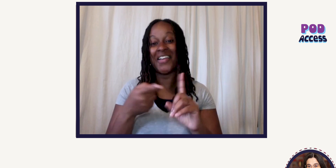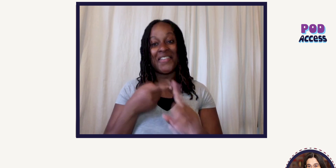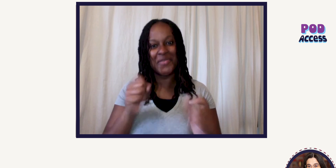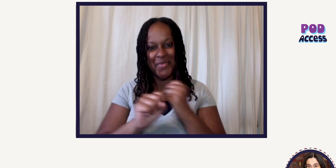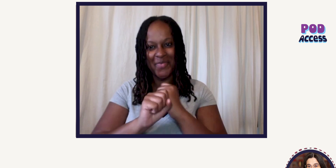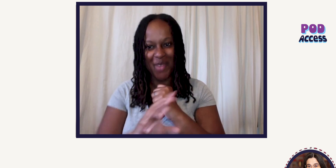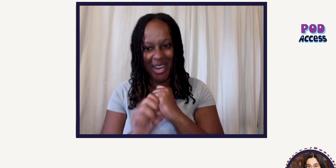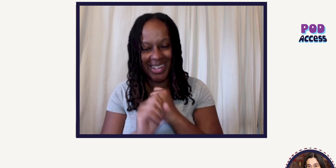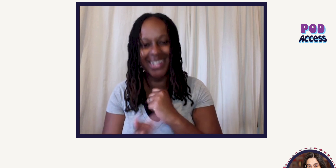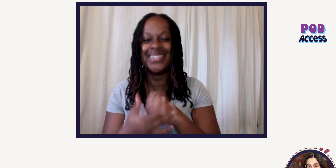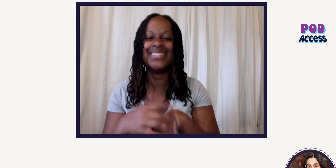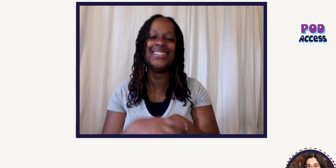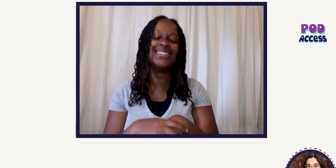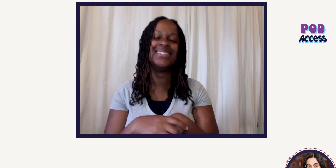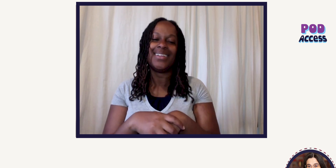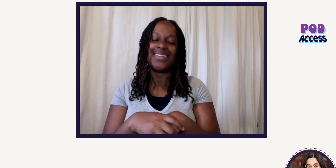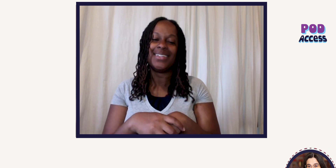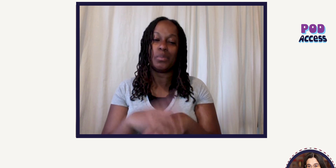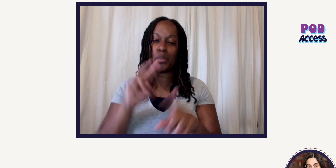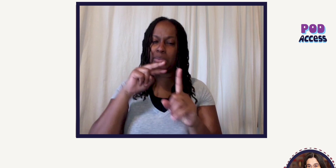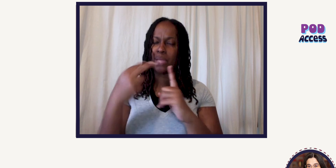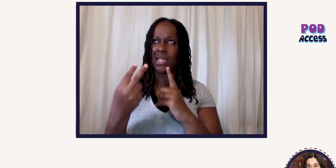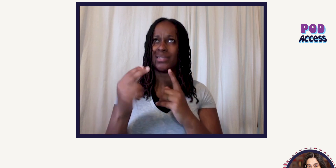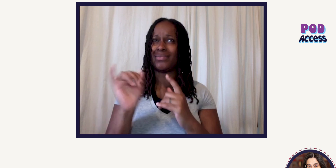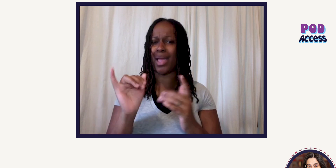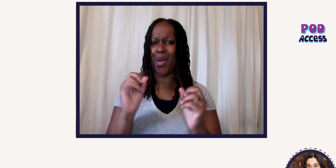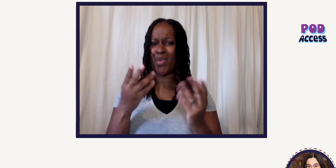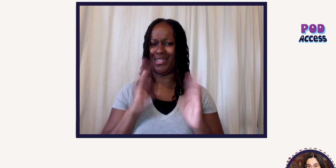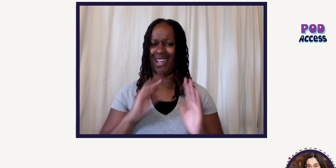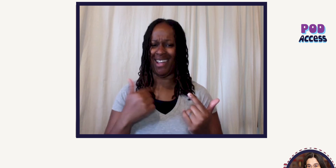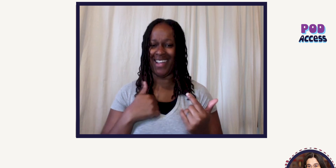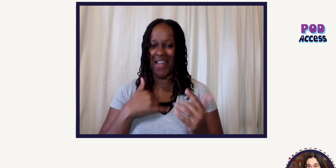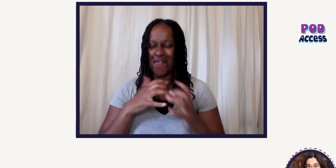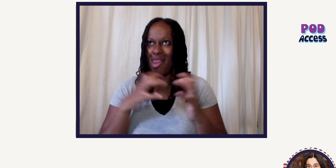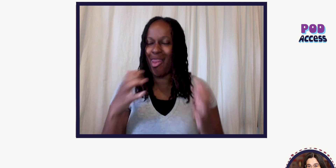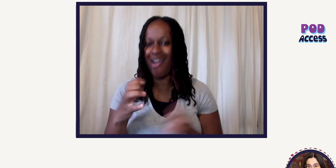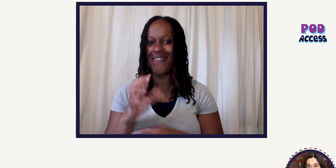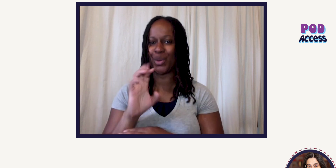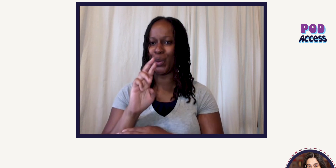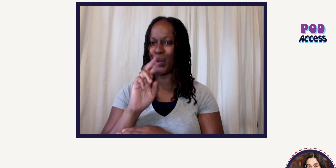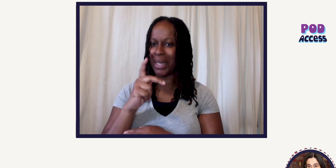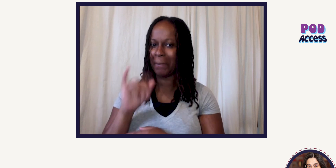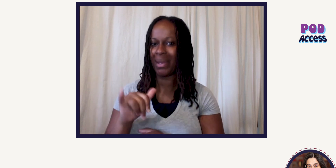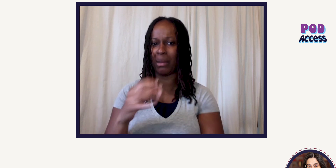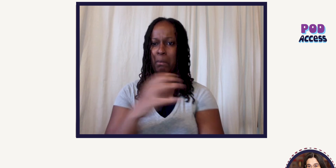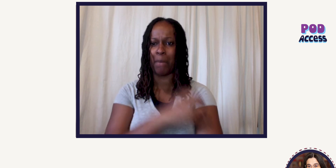perspective, like, oh god, I have a lot of very creepy power to influence my voice in other people’s feeds.